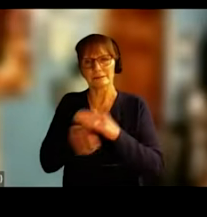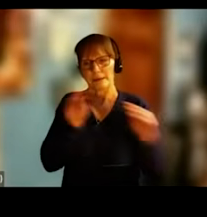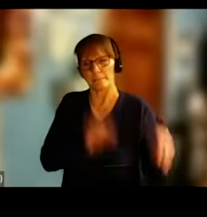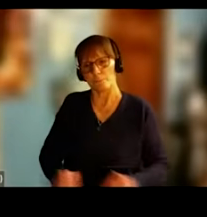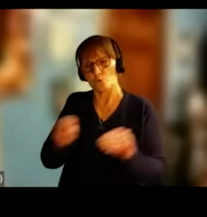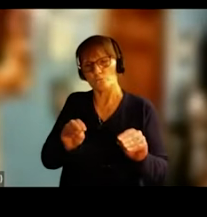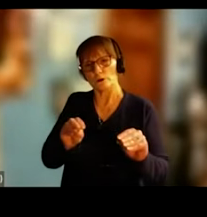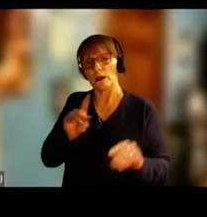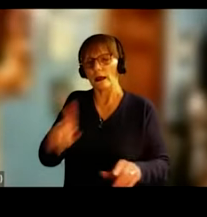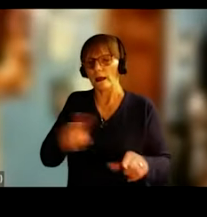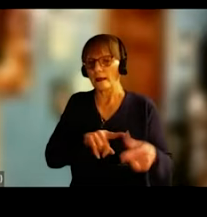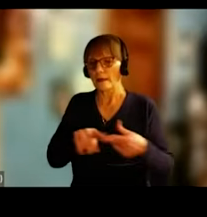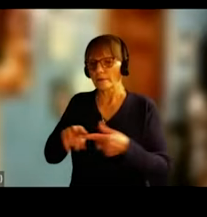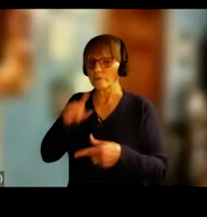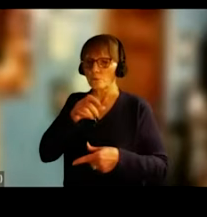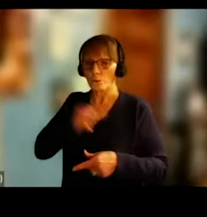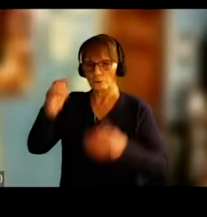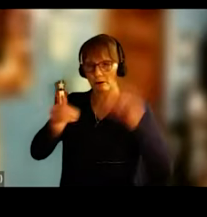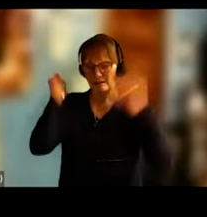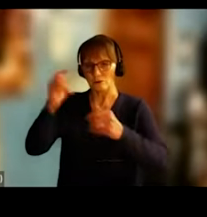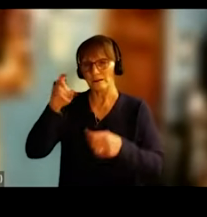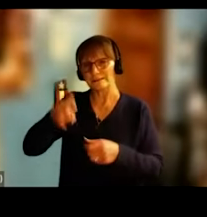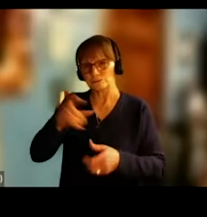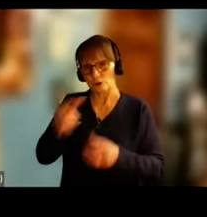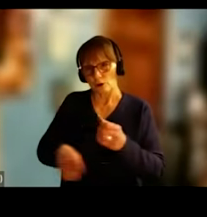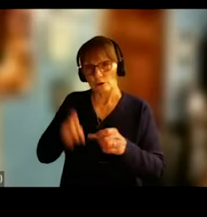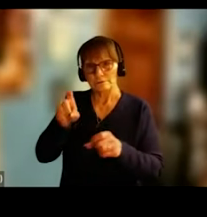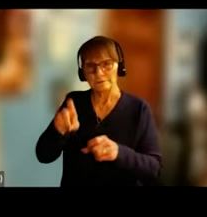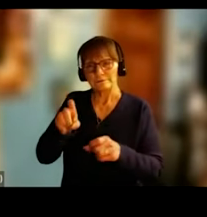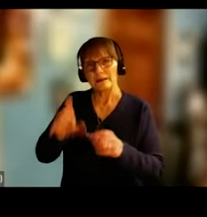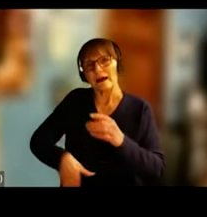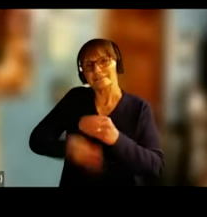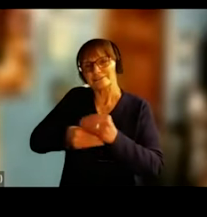And then older adults may have additional needs for supports that older adults who have support networks